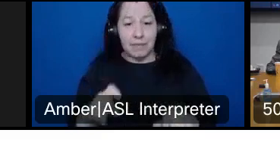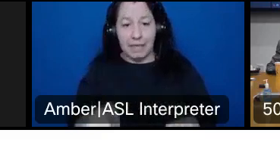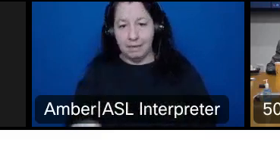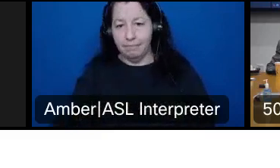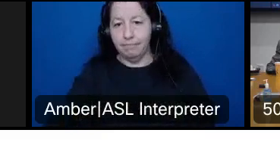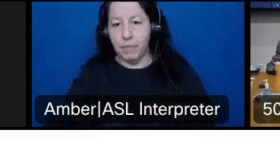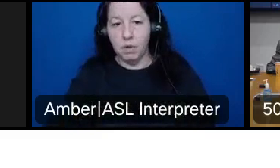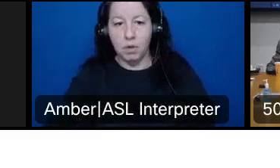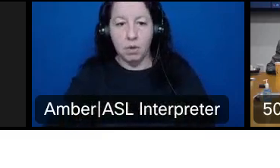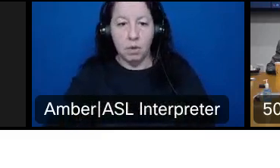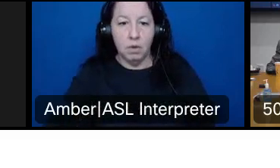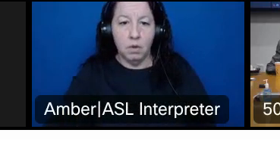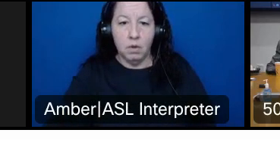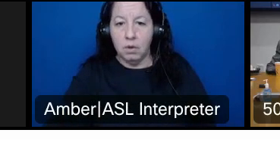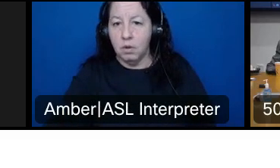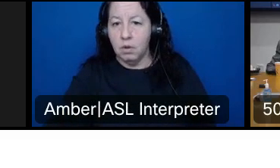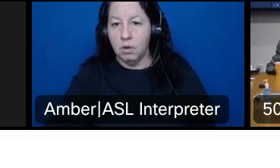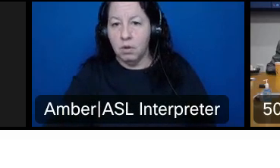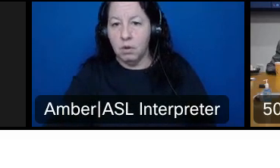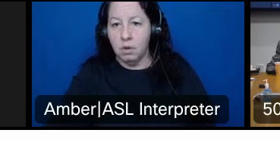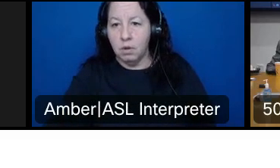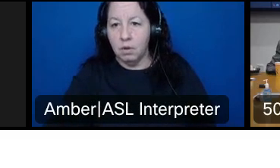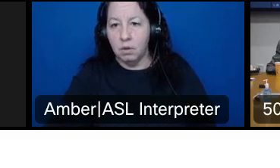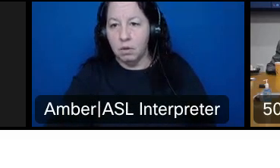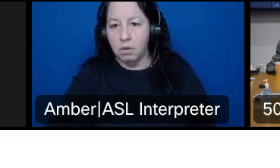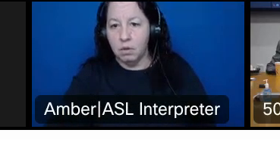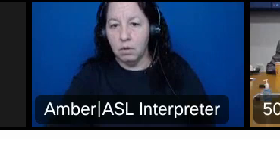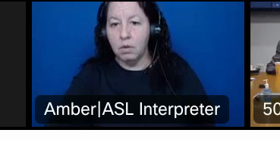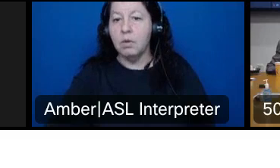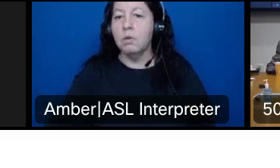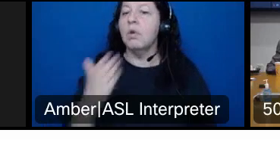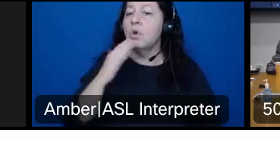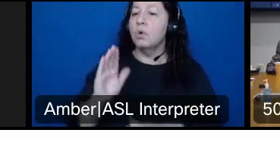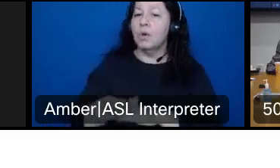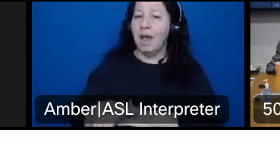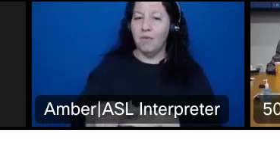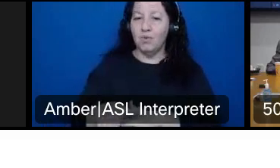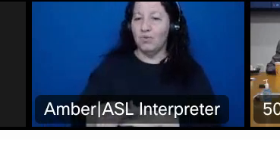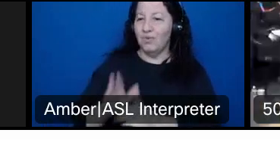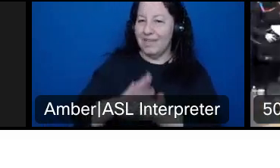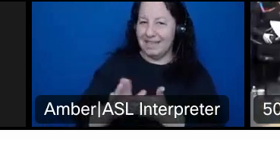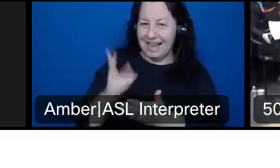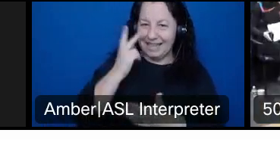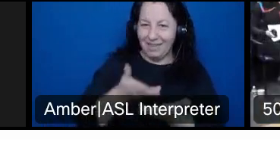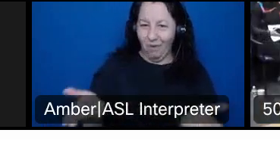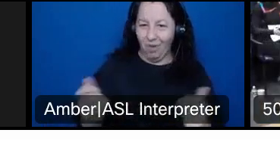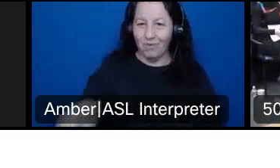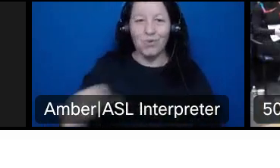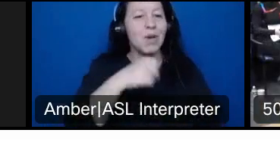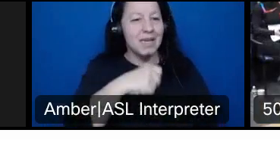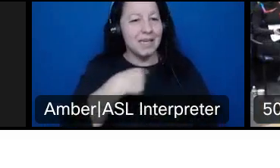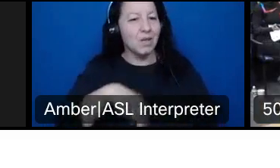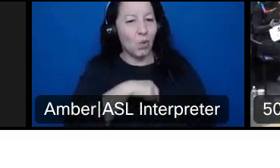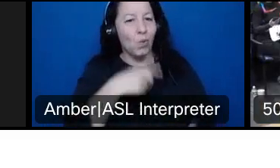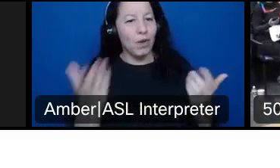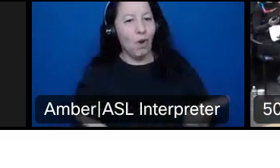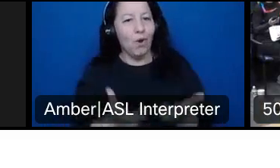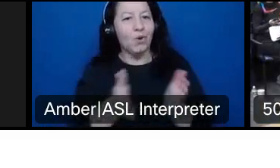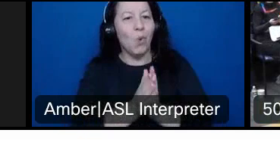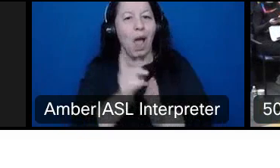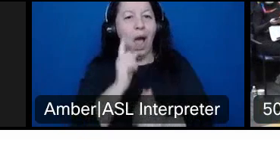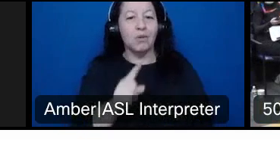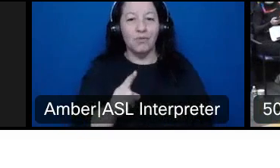So, good afternoon. Um, uh, nice to see here, buddy. Uh, yes, we're here to ask for a another.